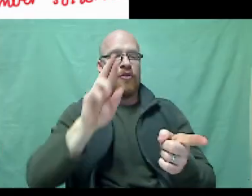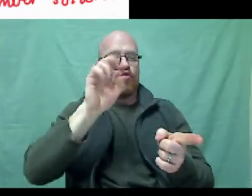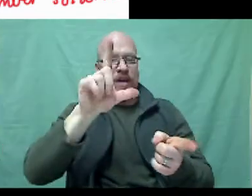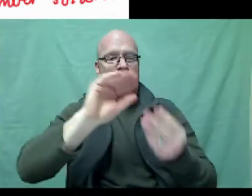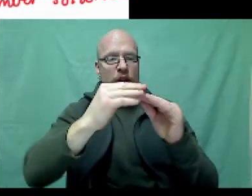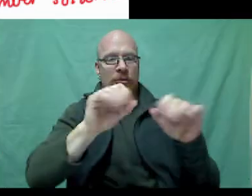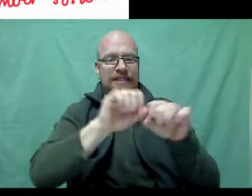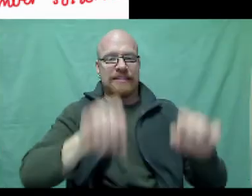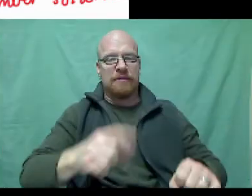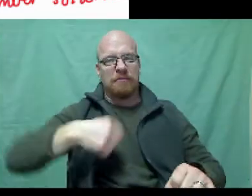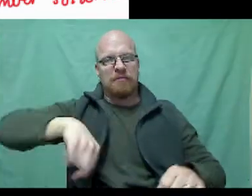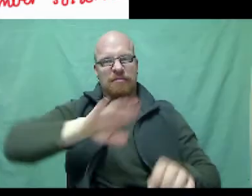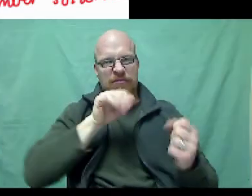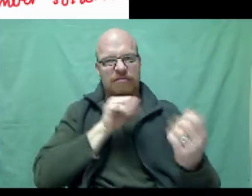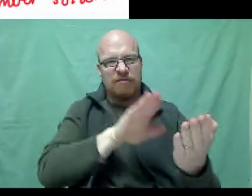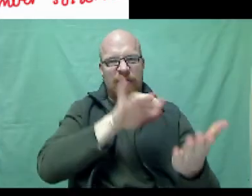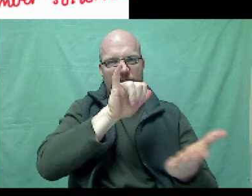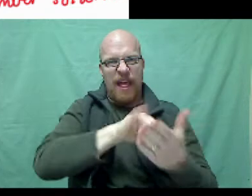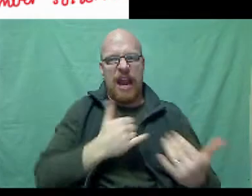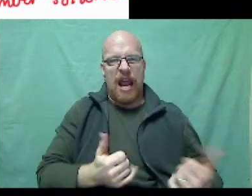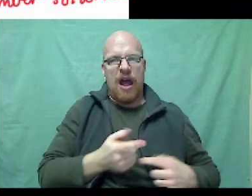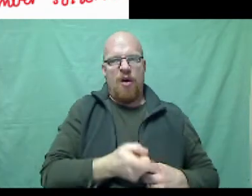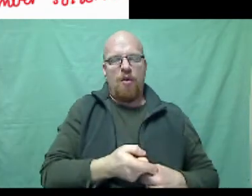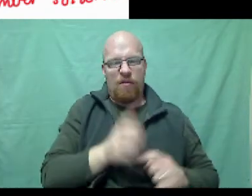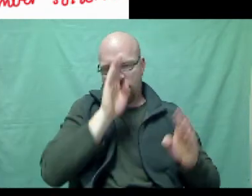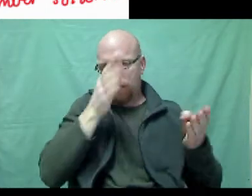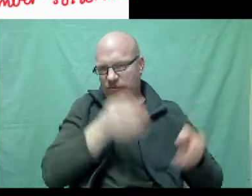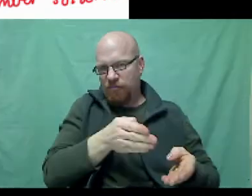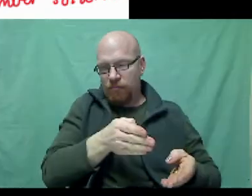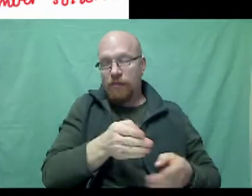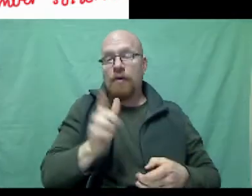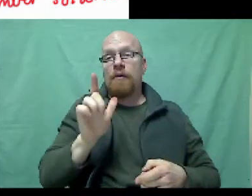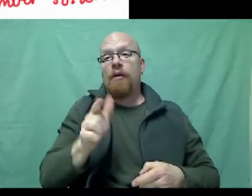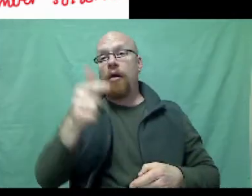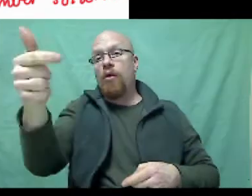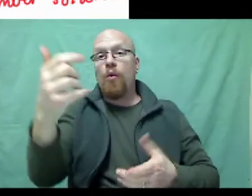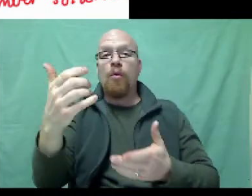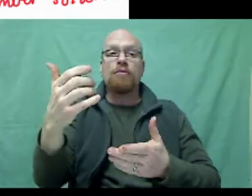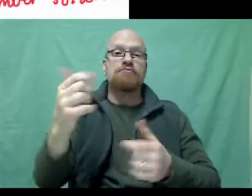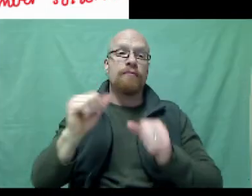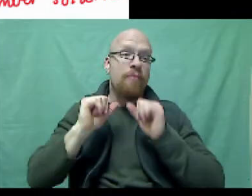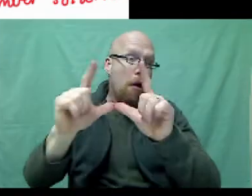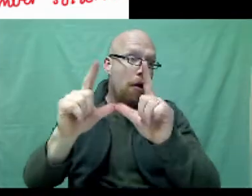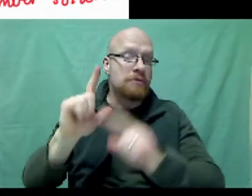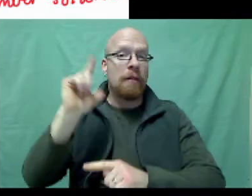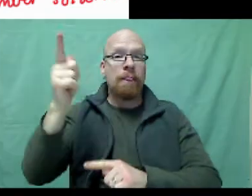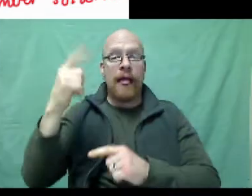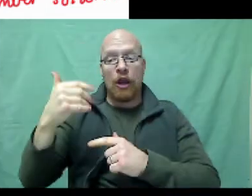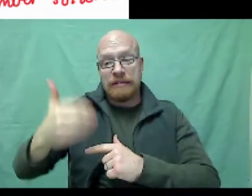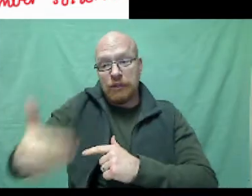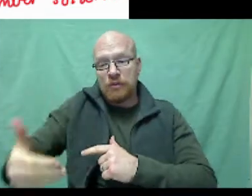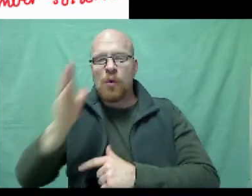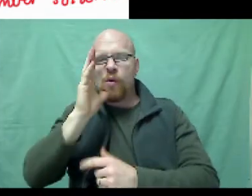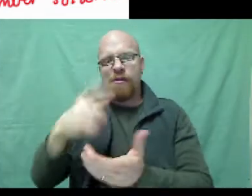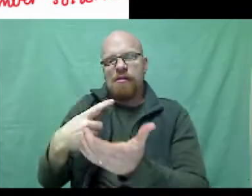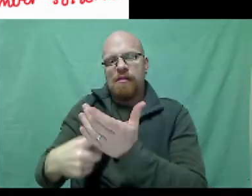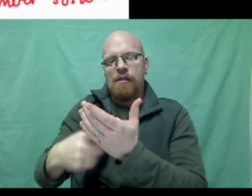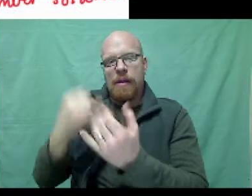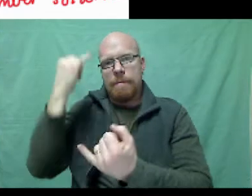We're facing and working with the real number system here. In other blog series, we will discuss imaginary numbers,